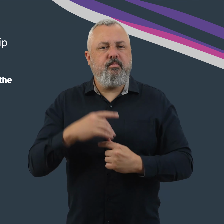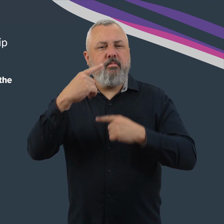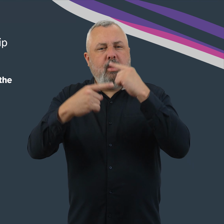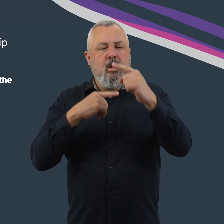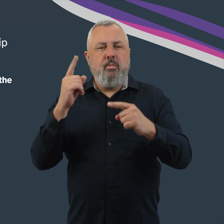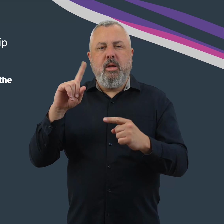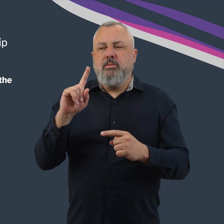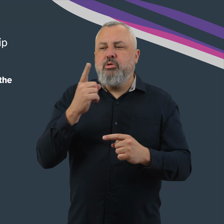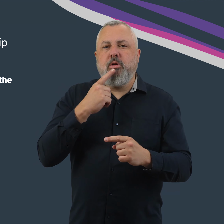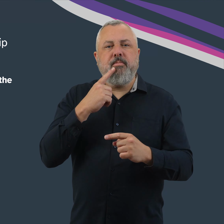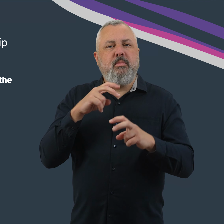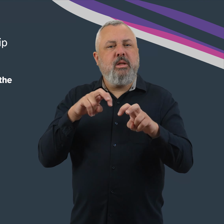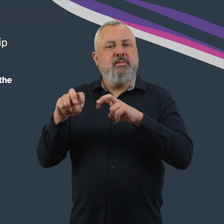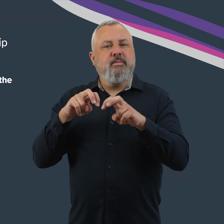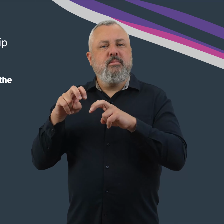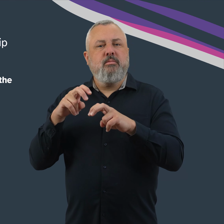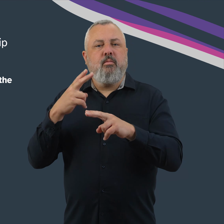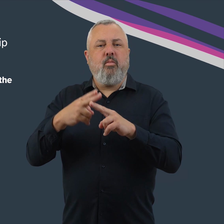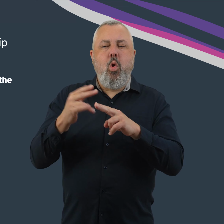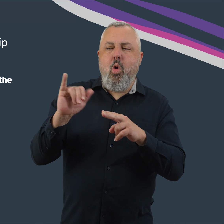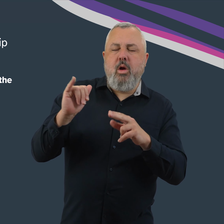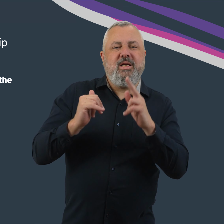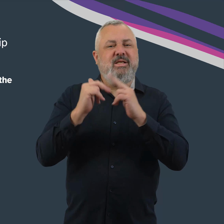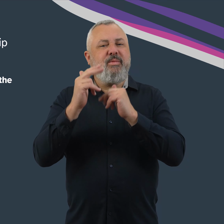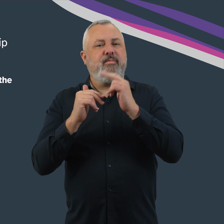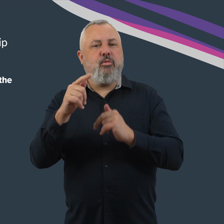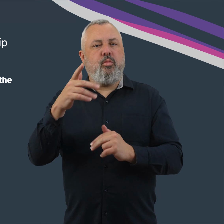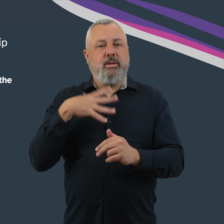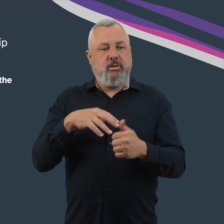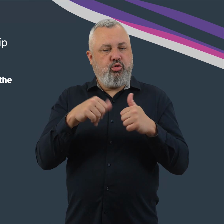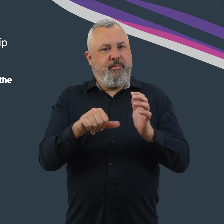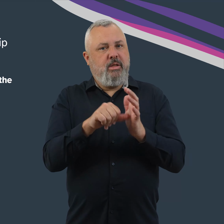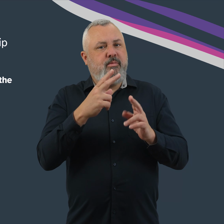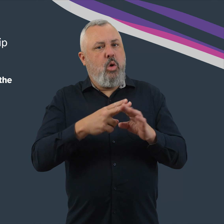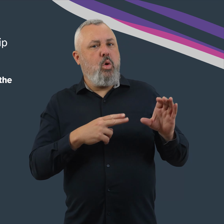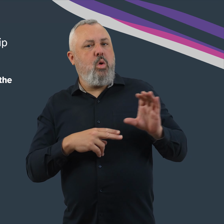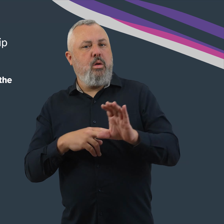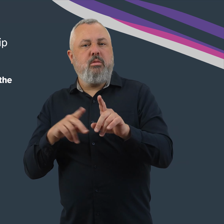other activities you would like to use the funding for).